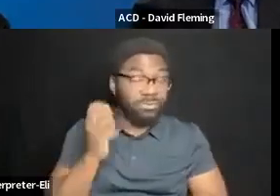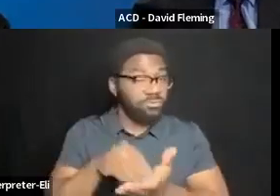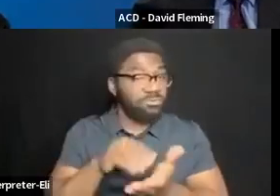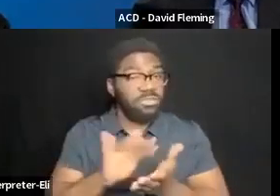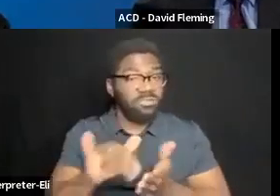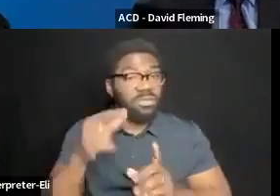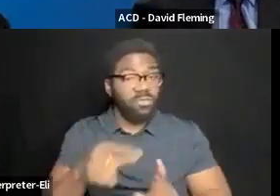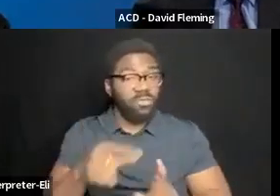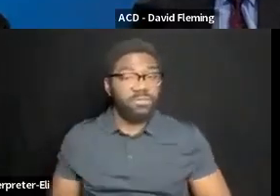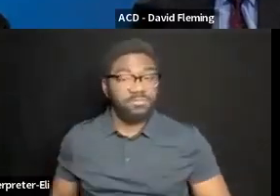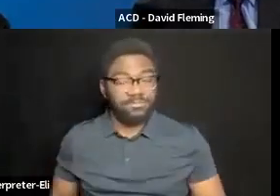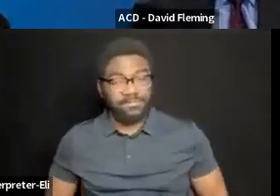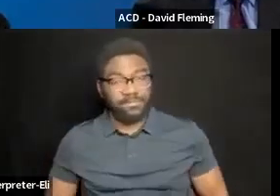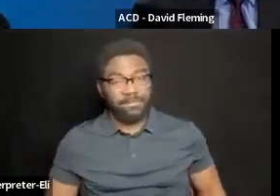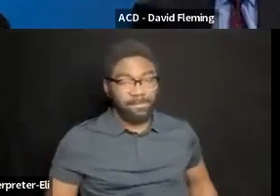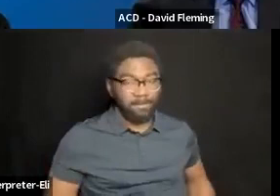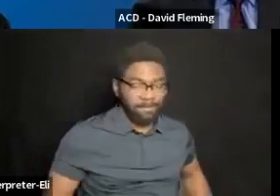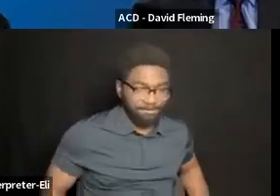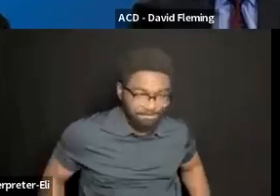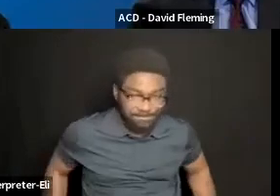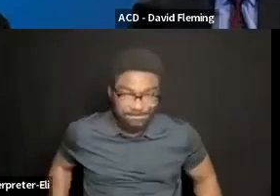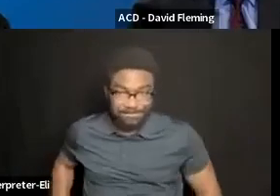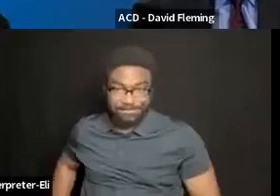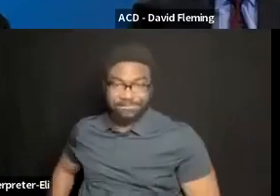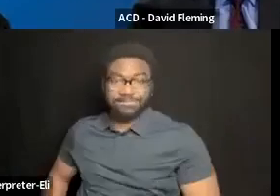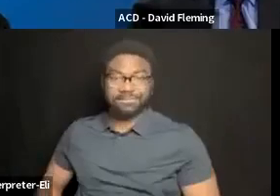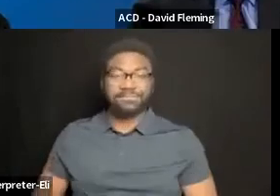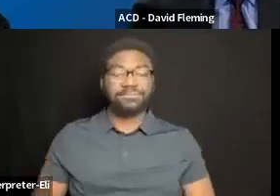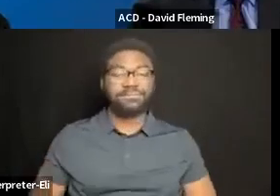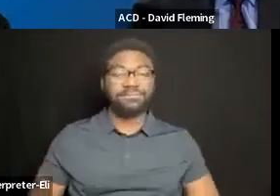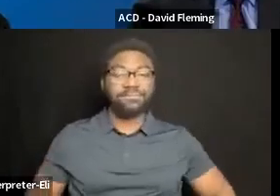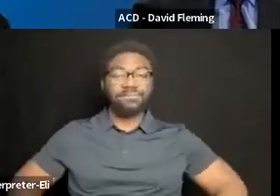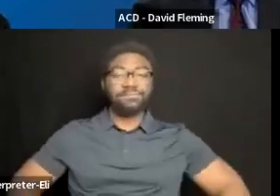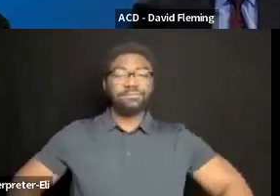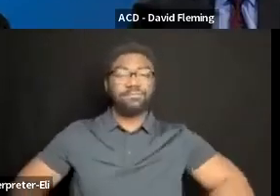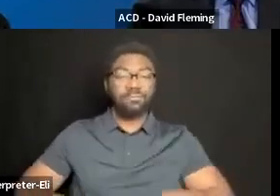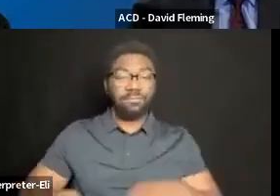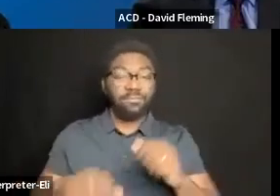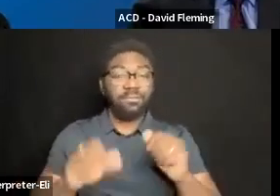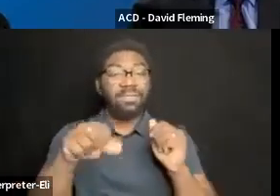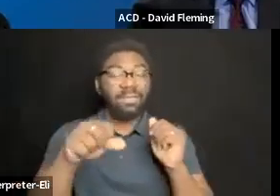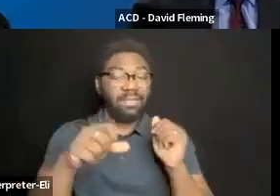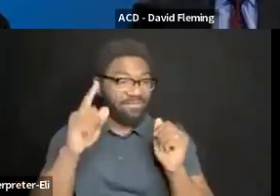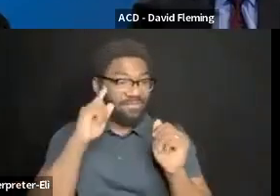I think it's great. I love the way that you're diving down deeper in terms of trying to understand, get more specific about what each